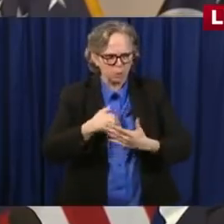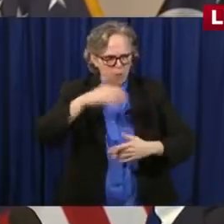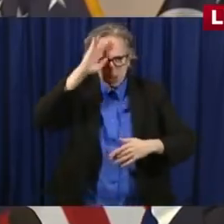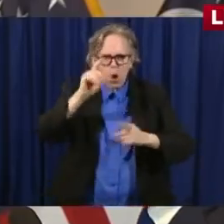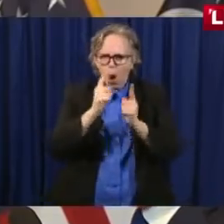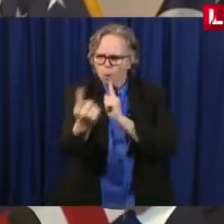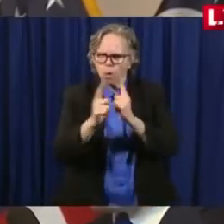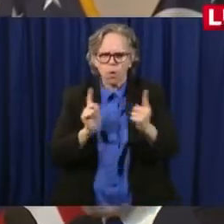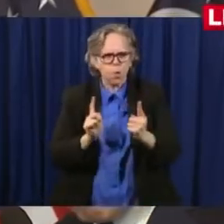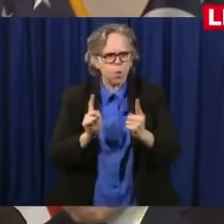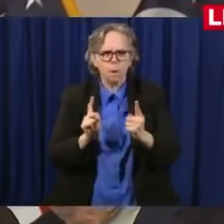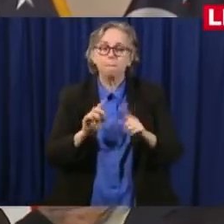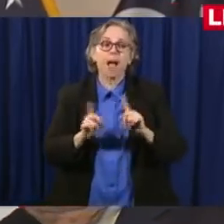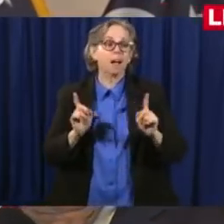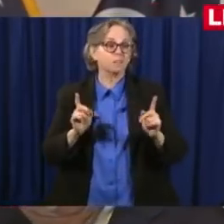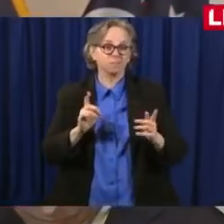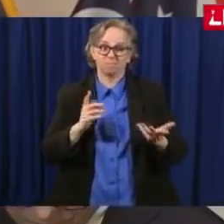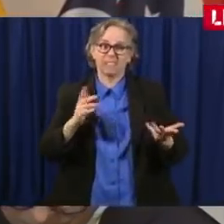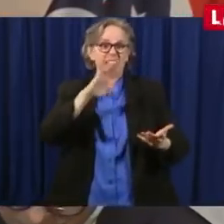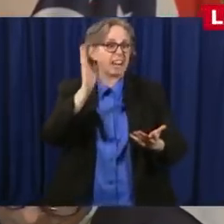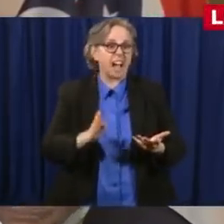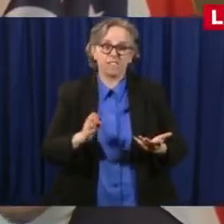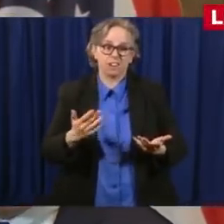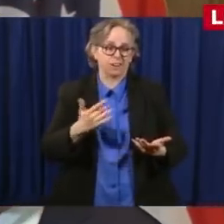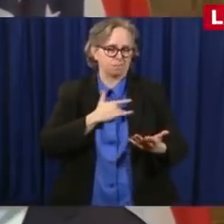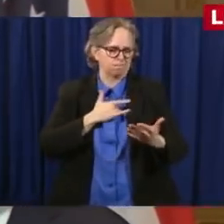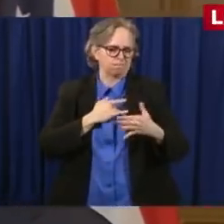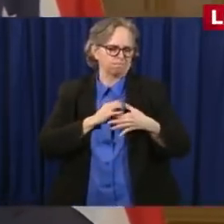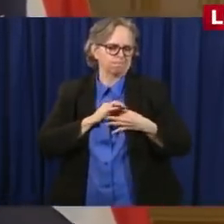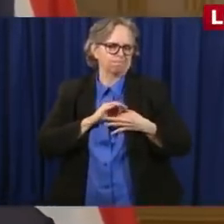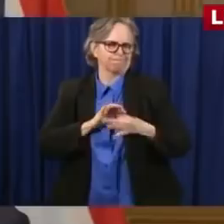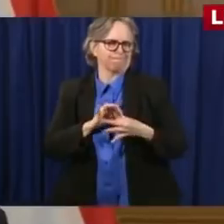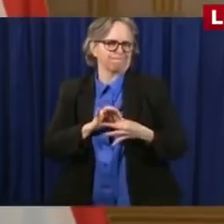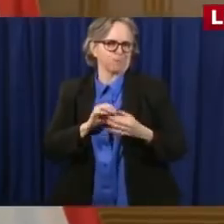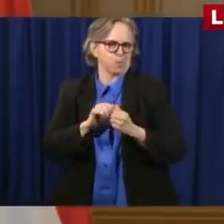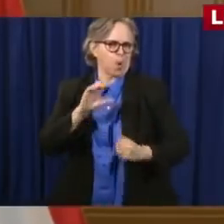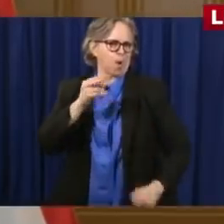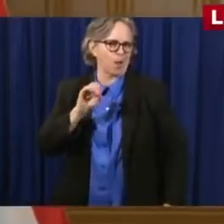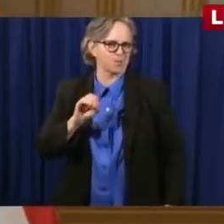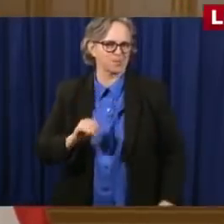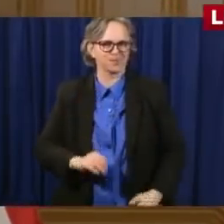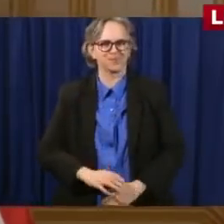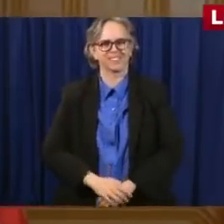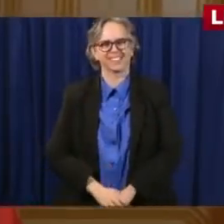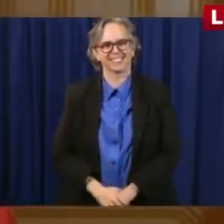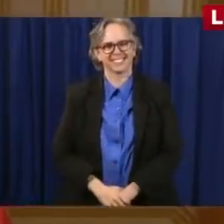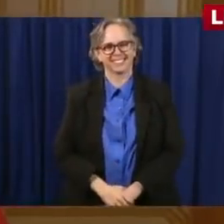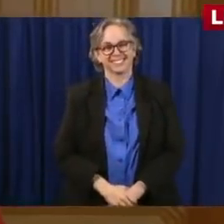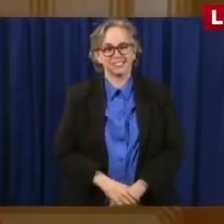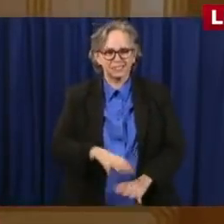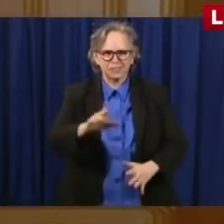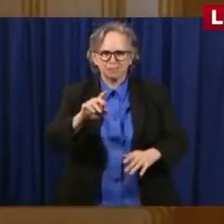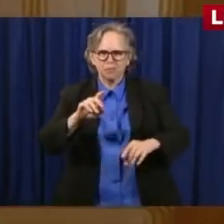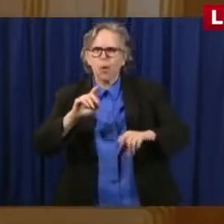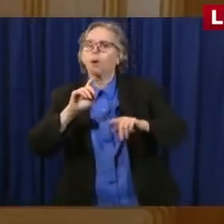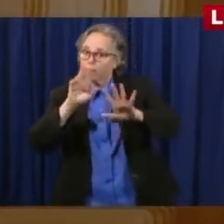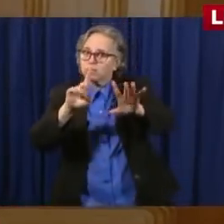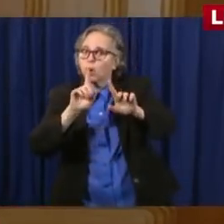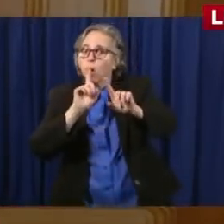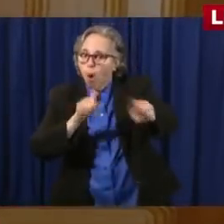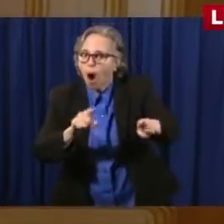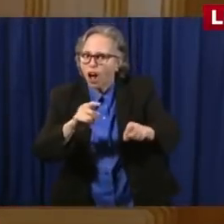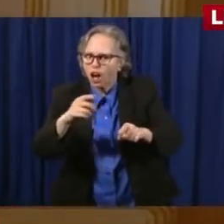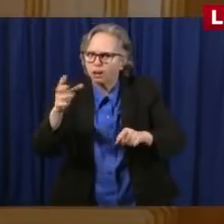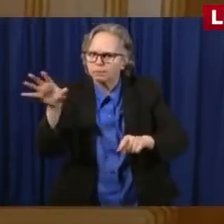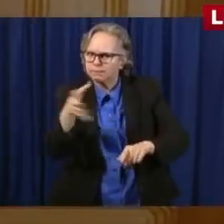EVEN THOUGH RIGHT NOW WE HAVE TO KEEP OUR DISTANCE, IN OHIO WE HAVE NEVER BEEN CLOSER.